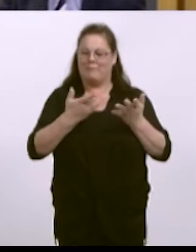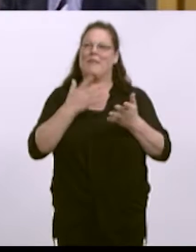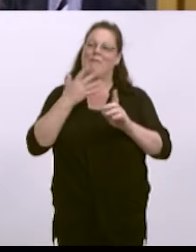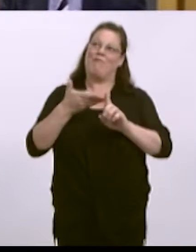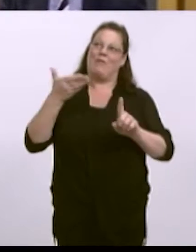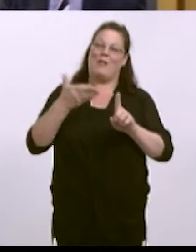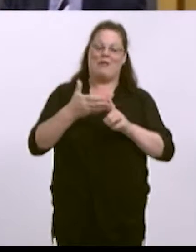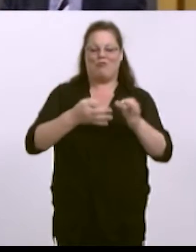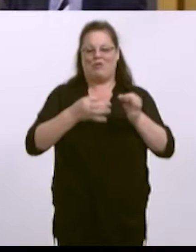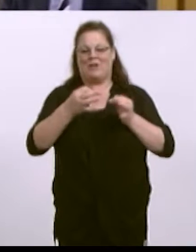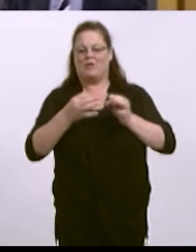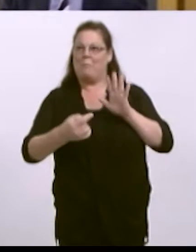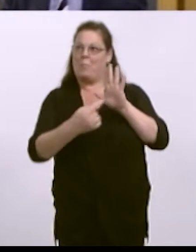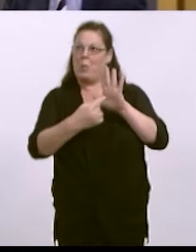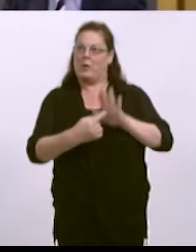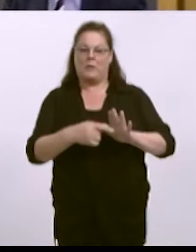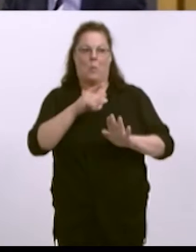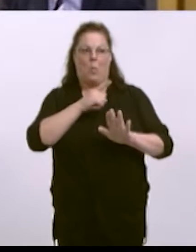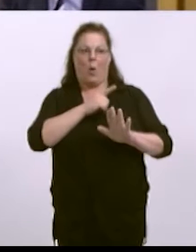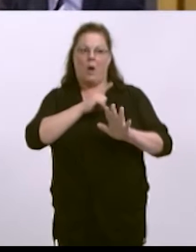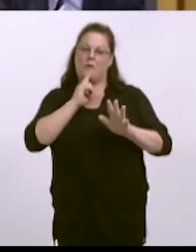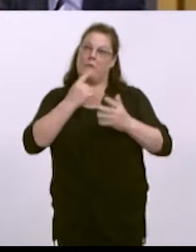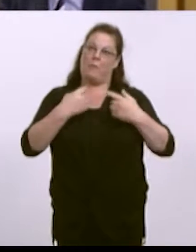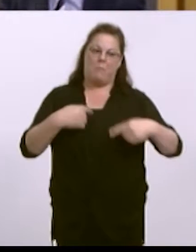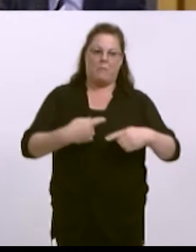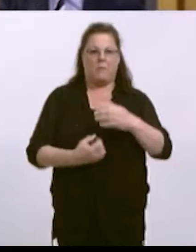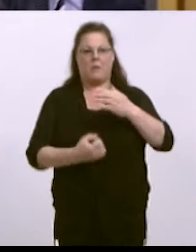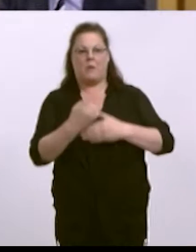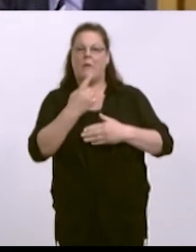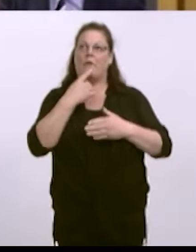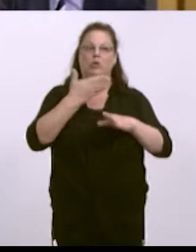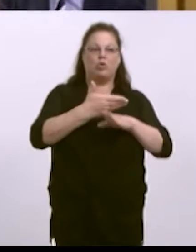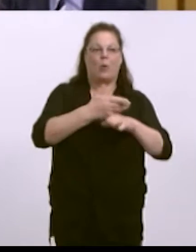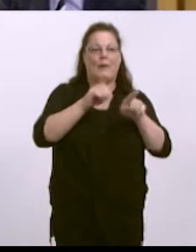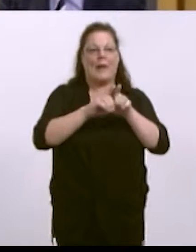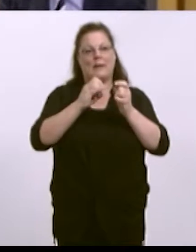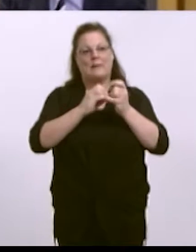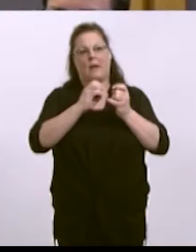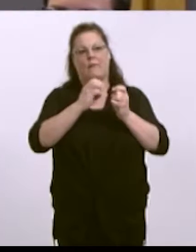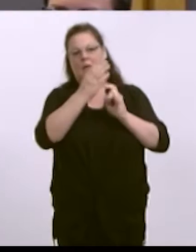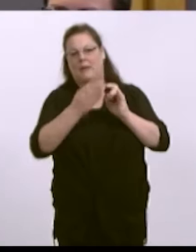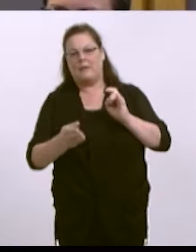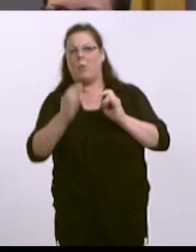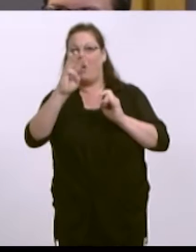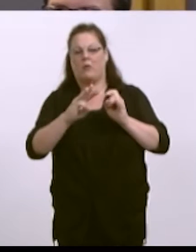importance of it for providing jobs and growth for the whole of the south-east Wales area,